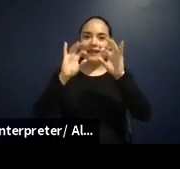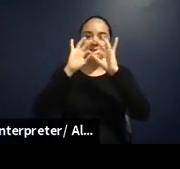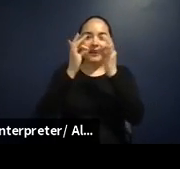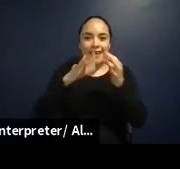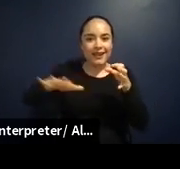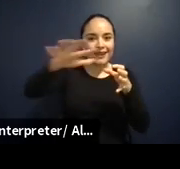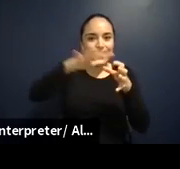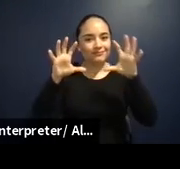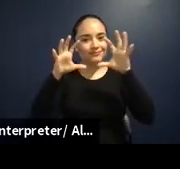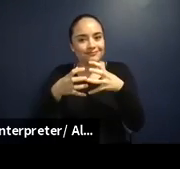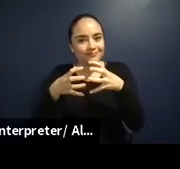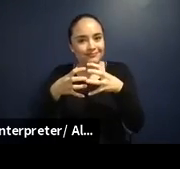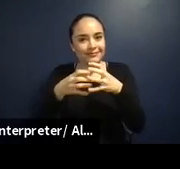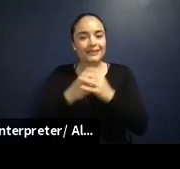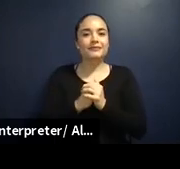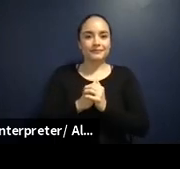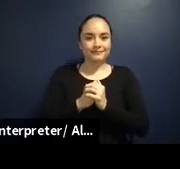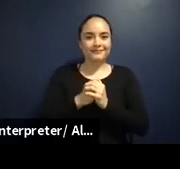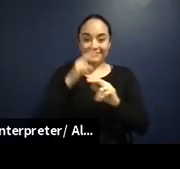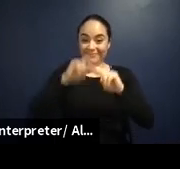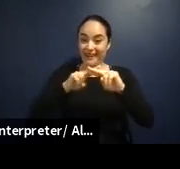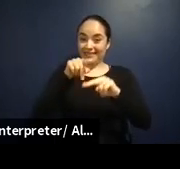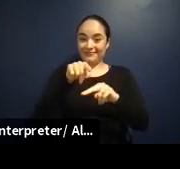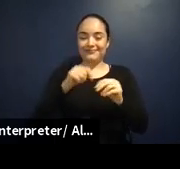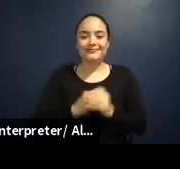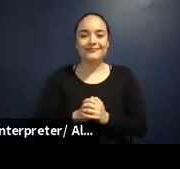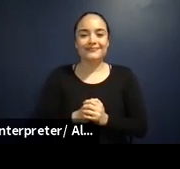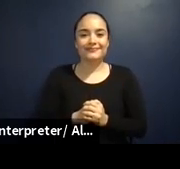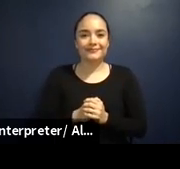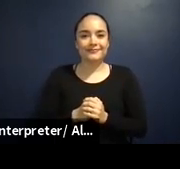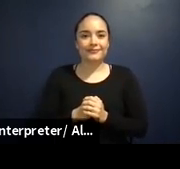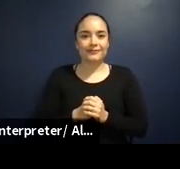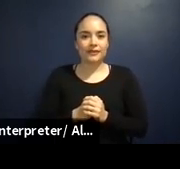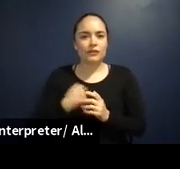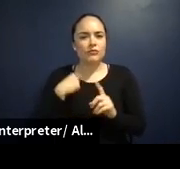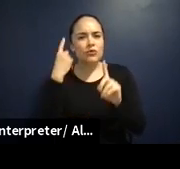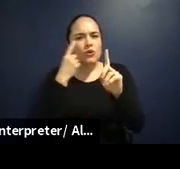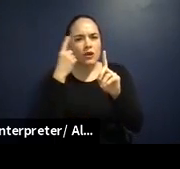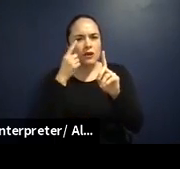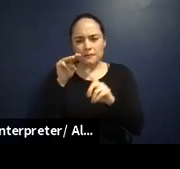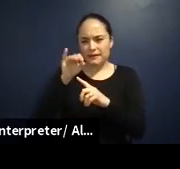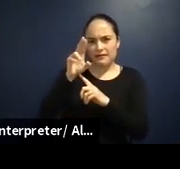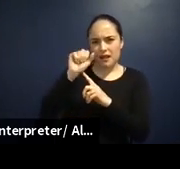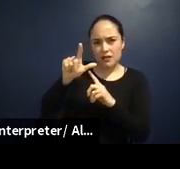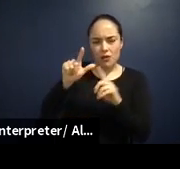[Sarah]: So is there a relationship between this rock and these minerals, maybe? [Kim]: For sure. So like I mentioned,